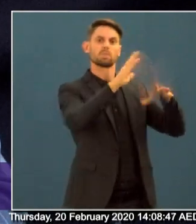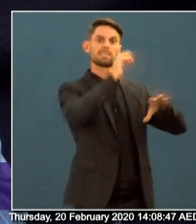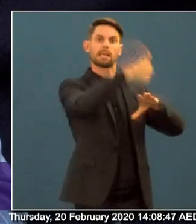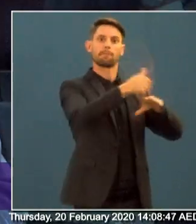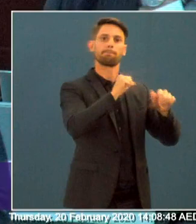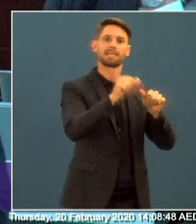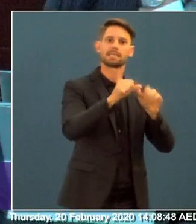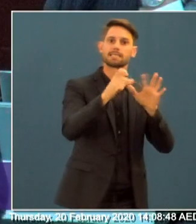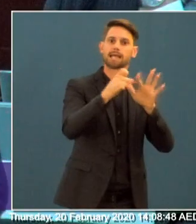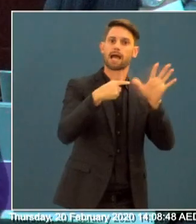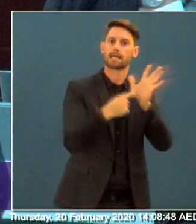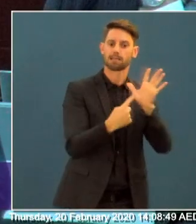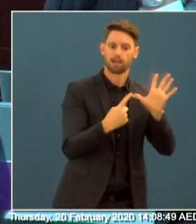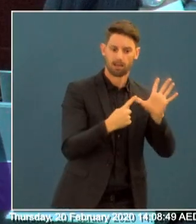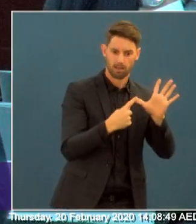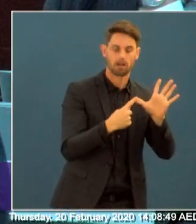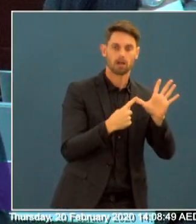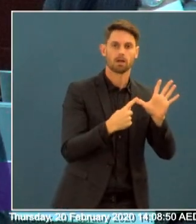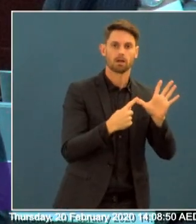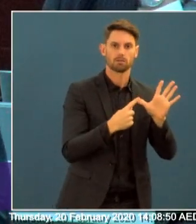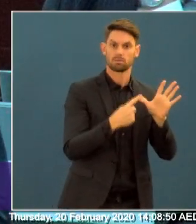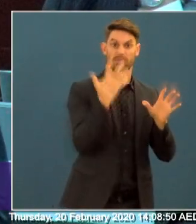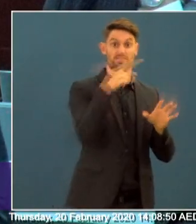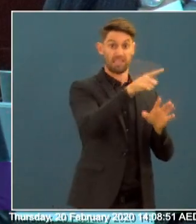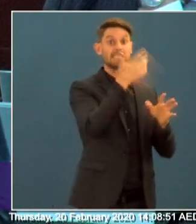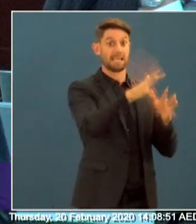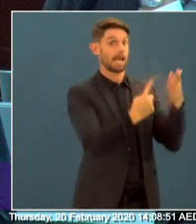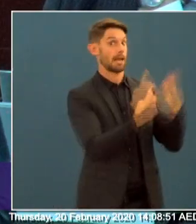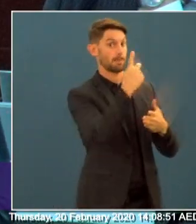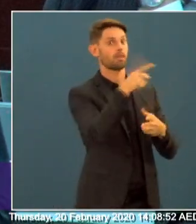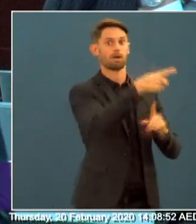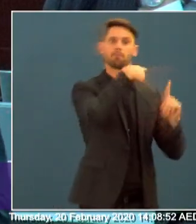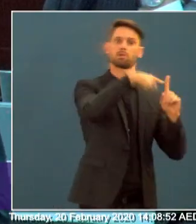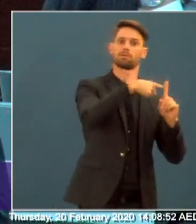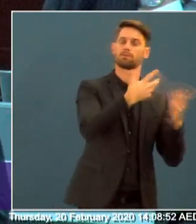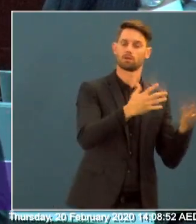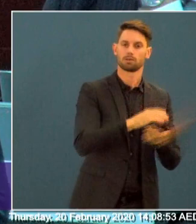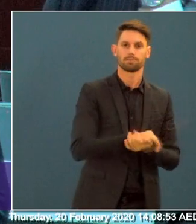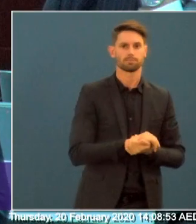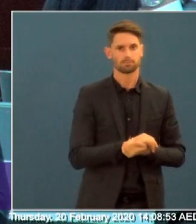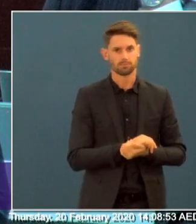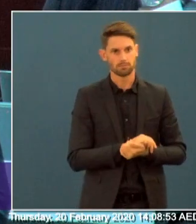Just — and I don't know whether you've had an opportunity just to reflect on the communique and the various recommendations.